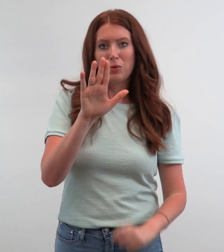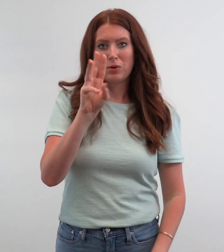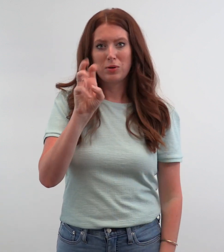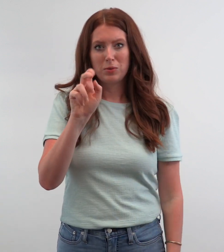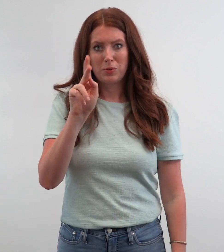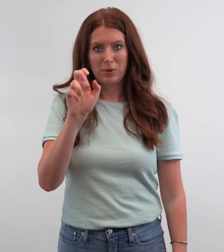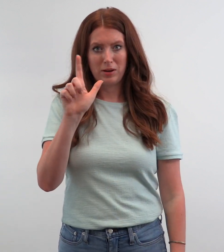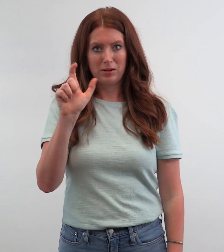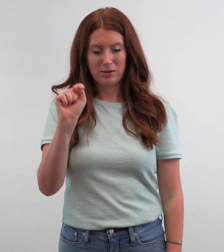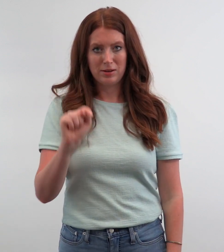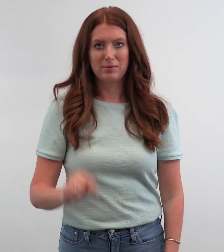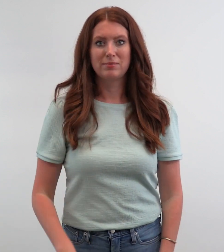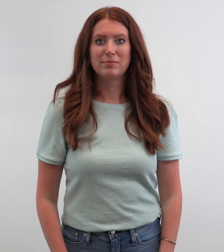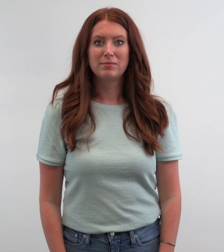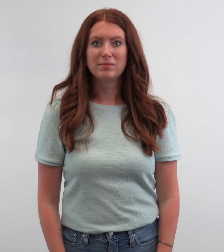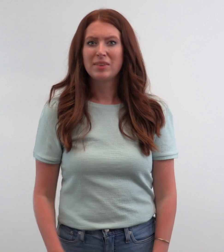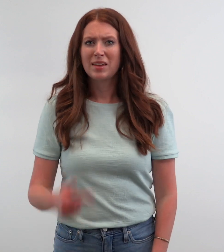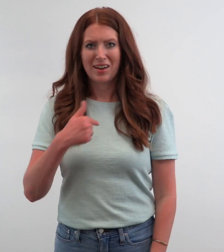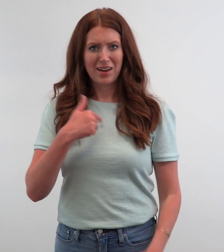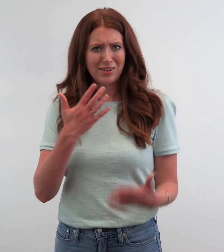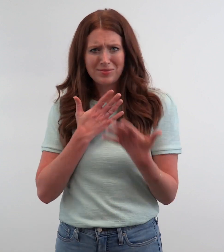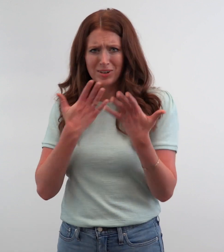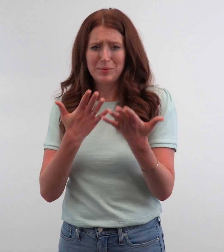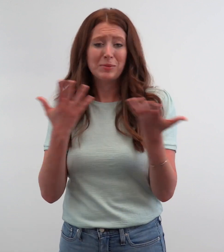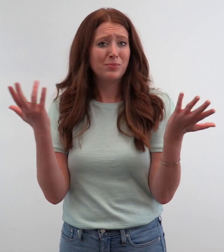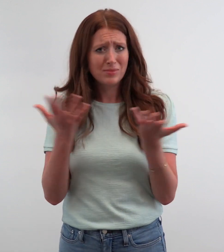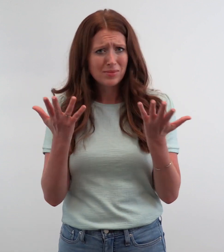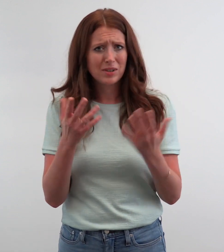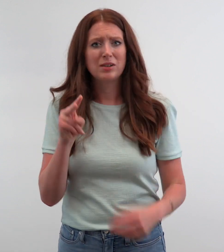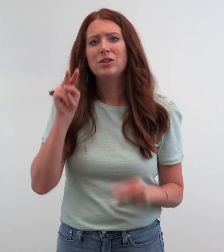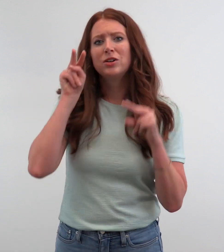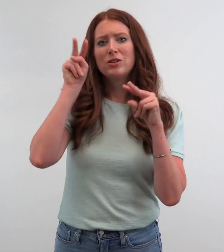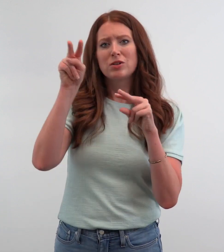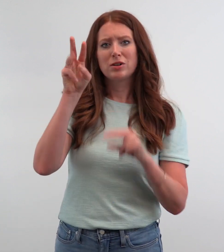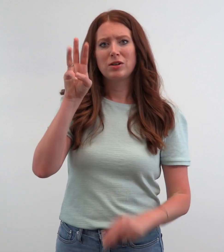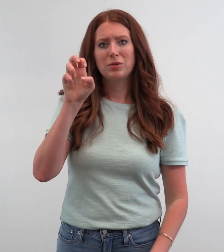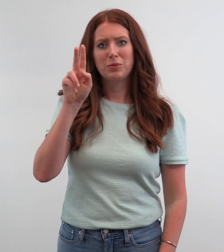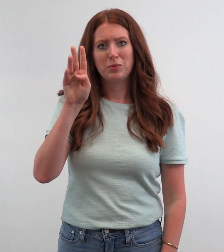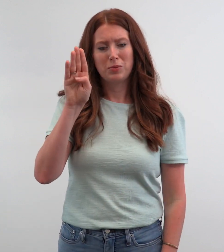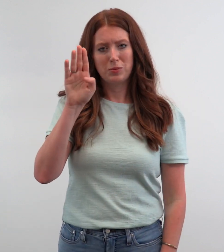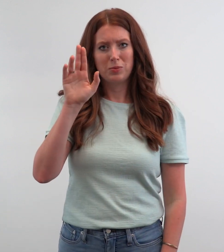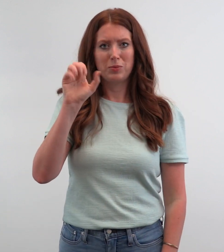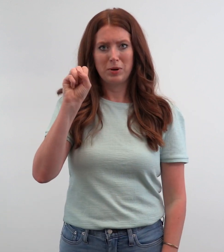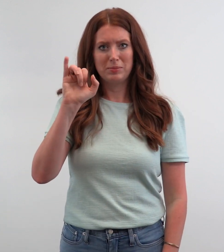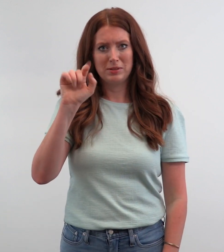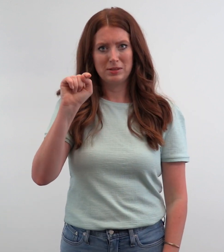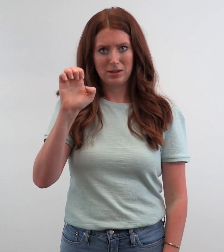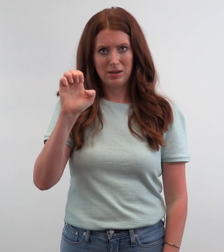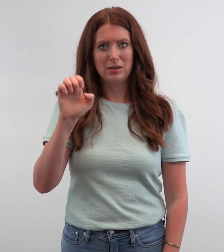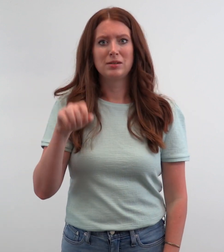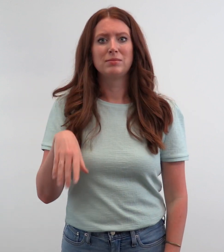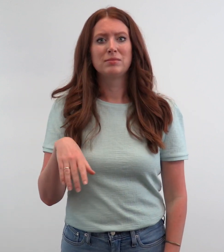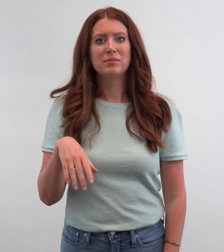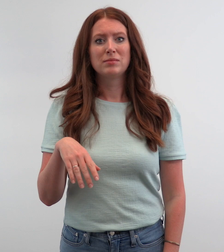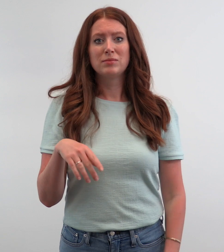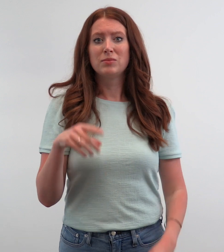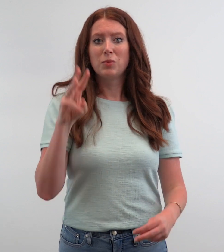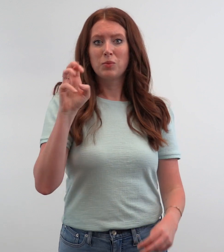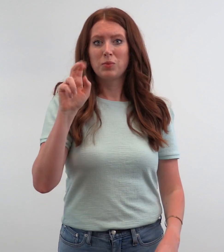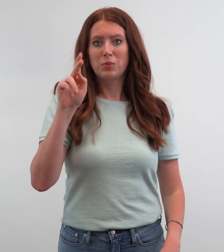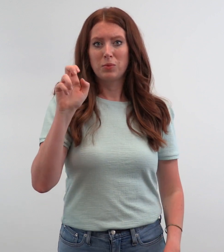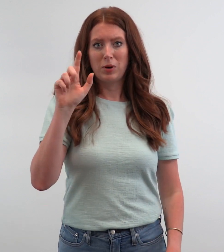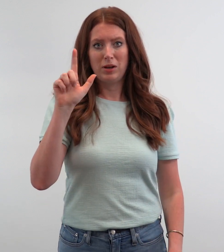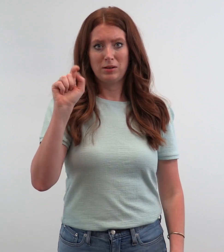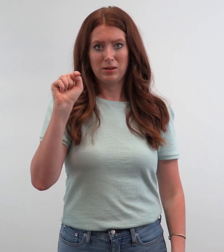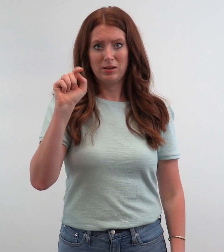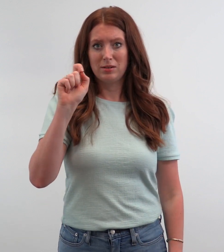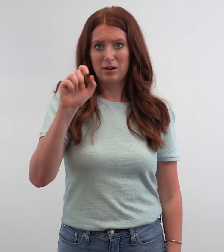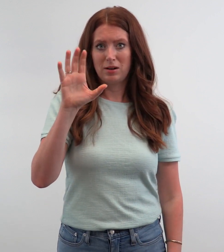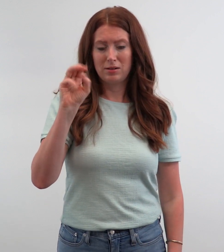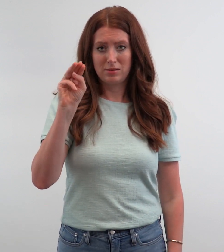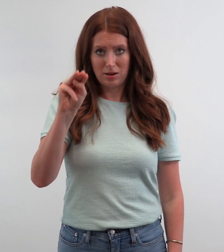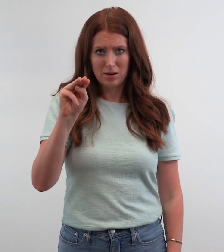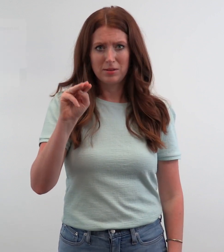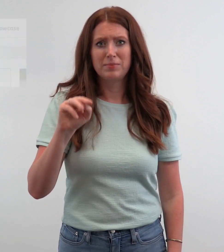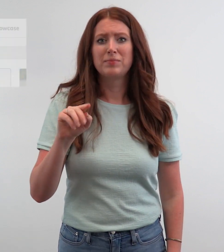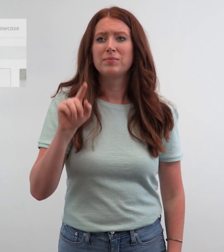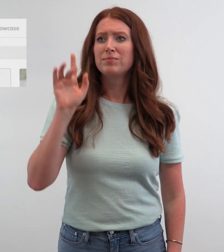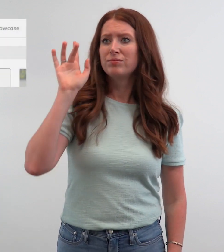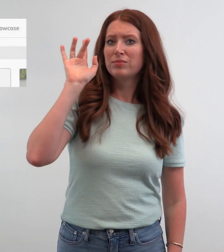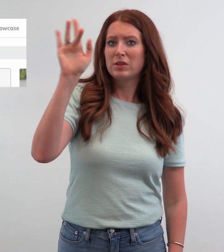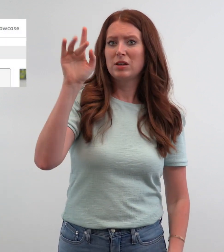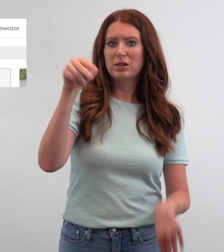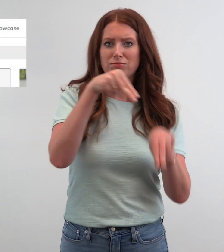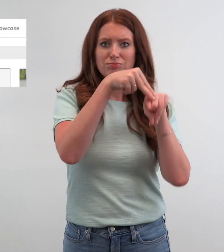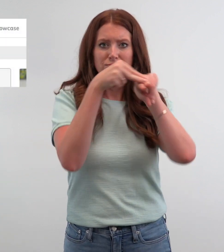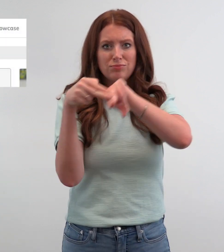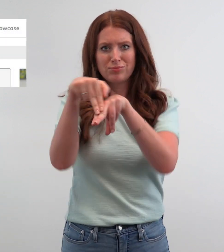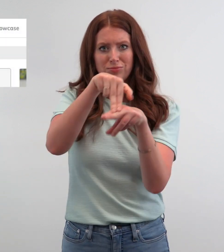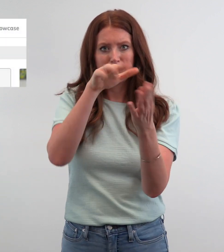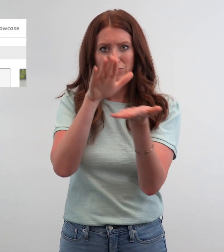your Wakelet. I recommend that you look at the website Wakelet.com click surf